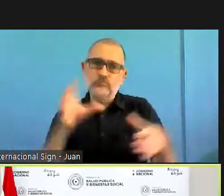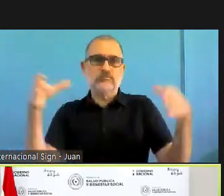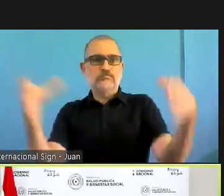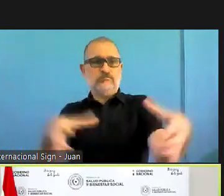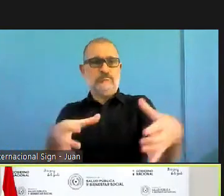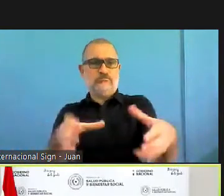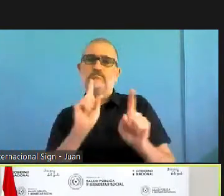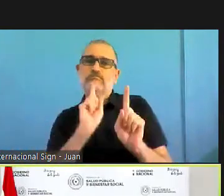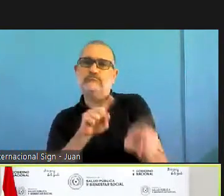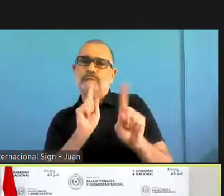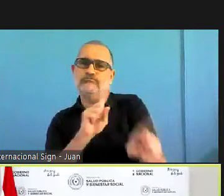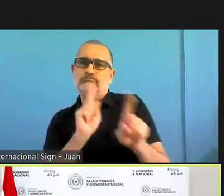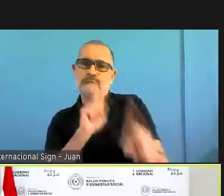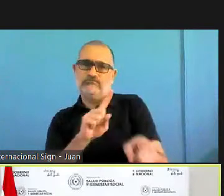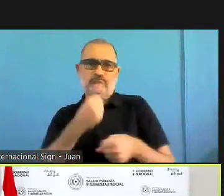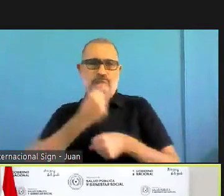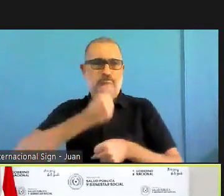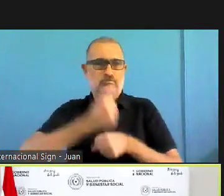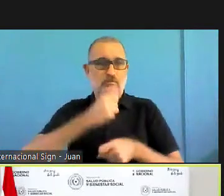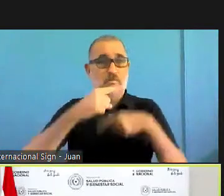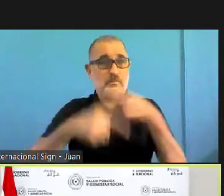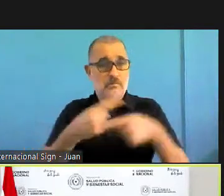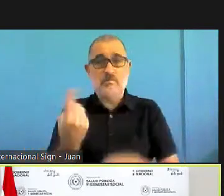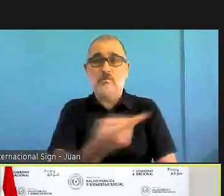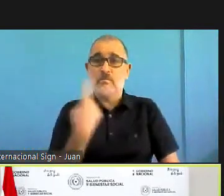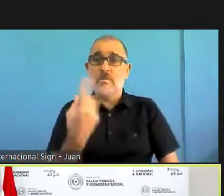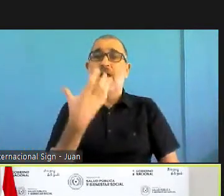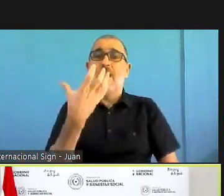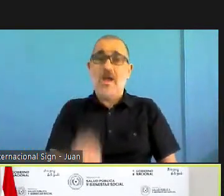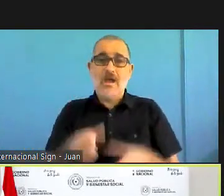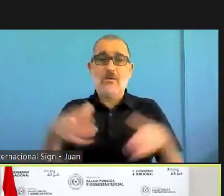And it's an exercise based largely on the primary health care and the